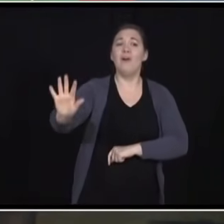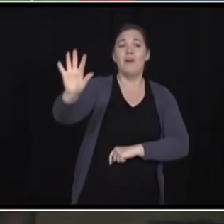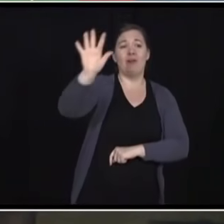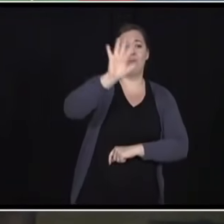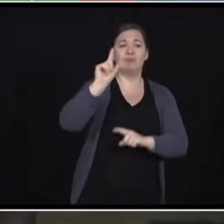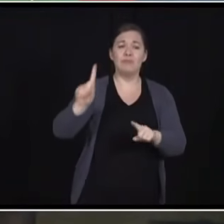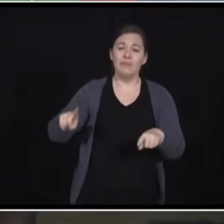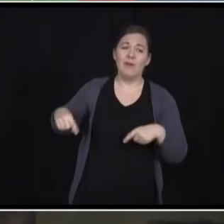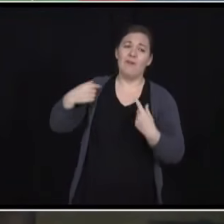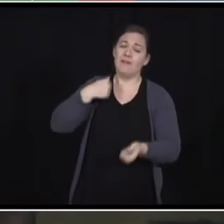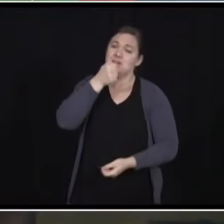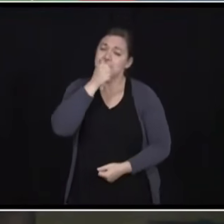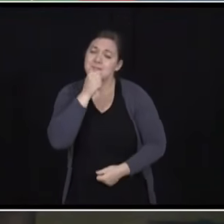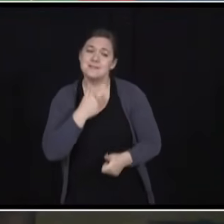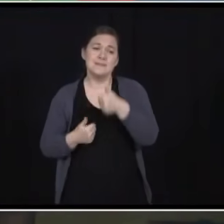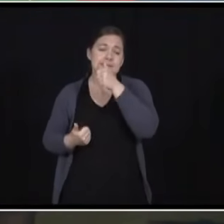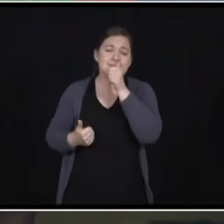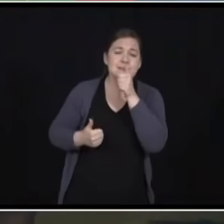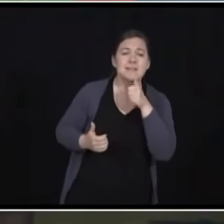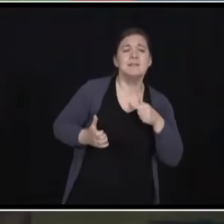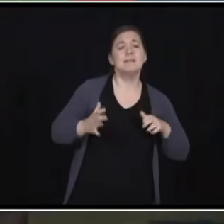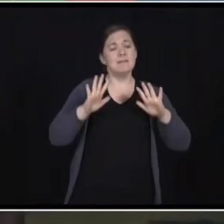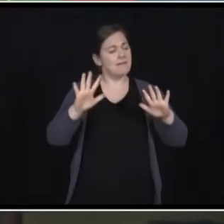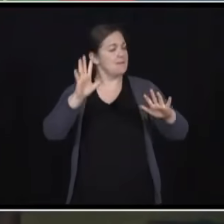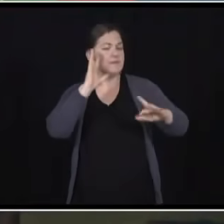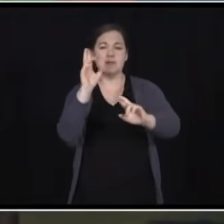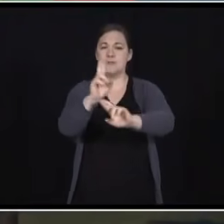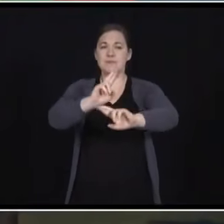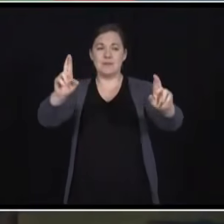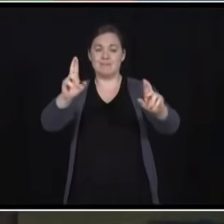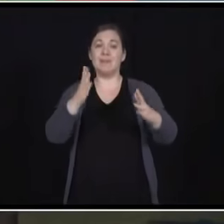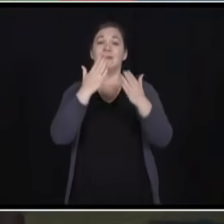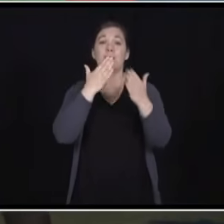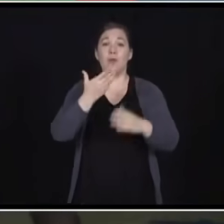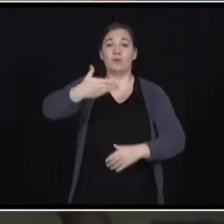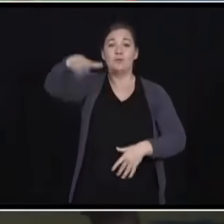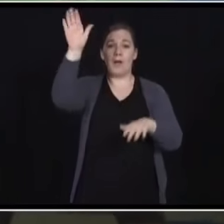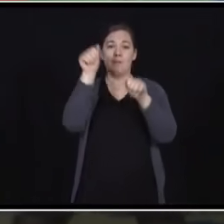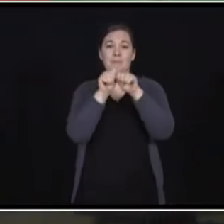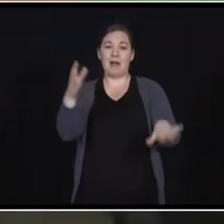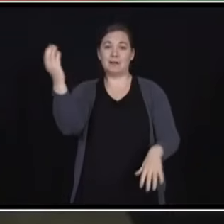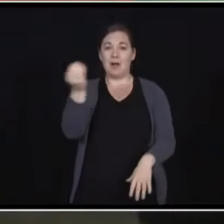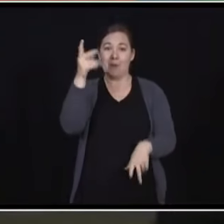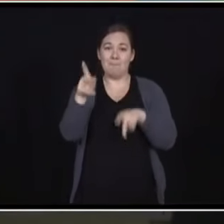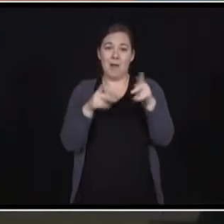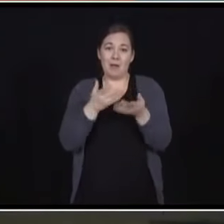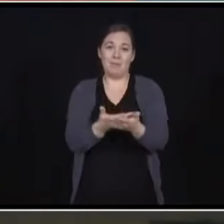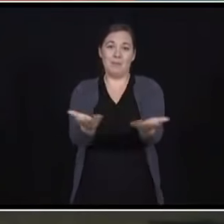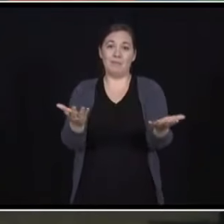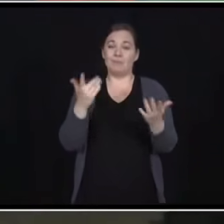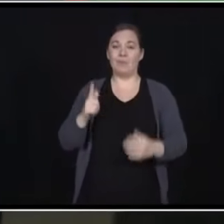and as premier, you have my word, we will get vaccines every part of this province when they are ready.